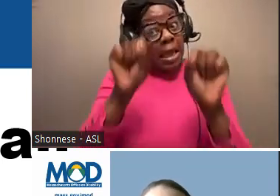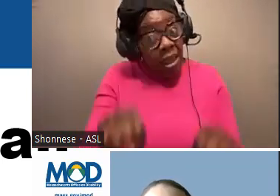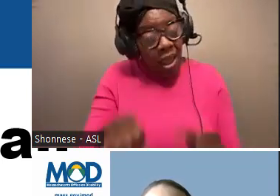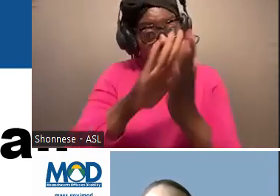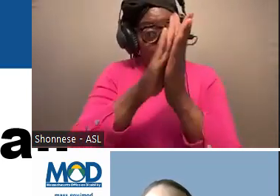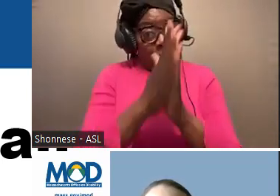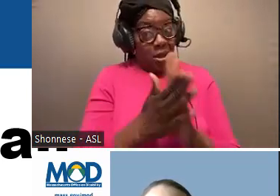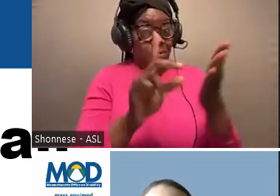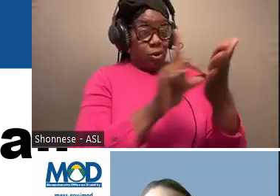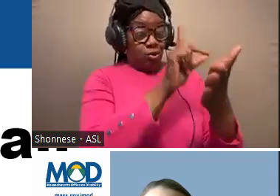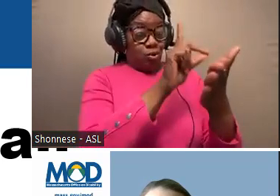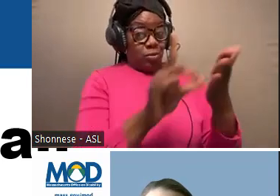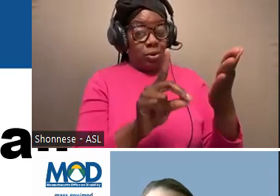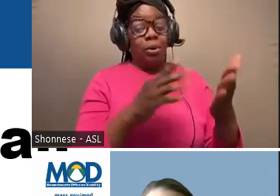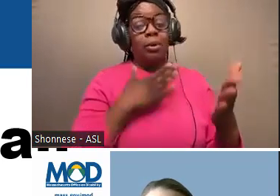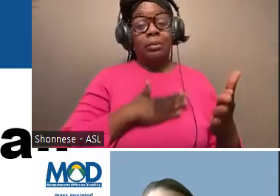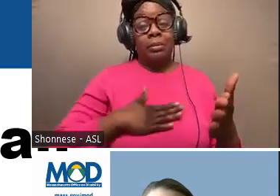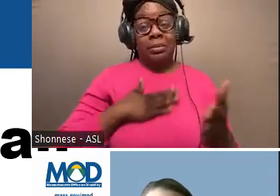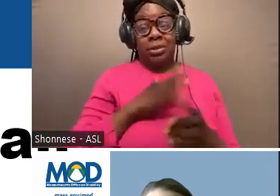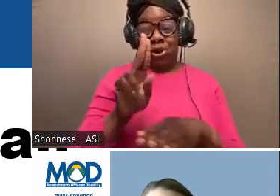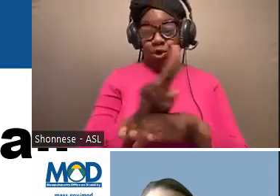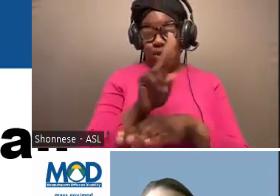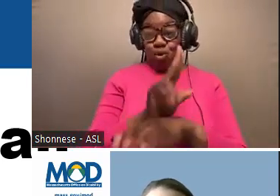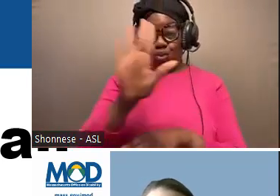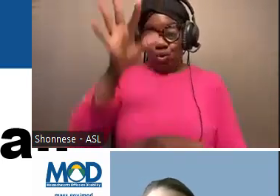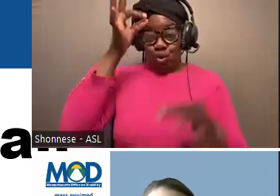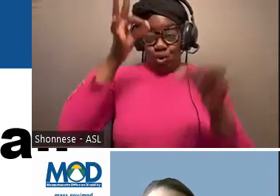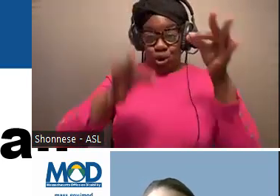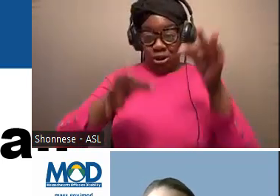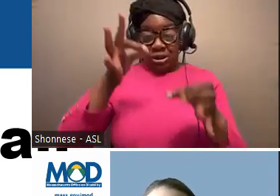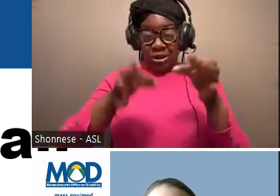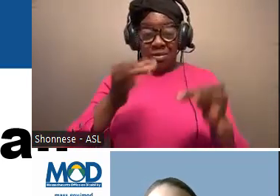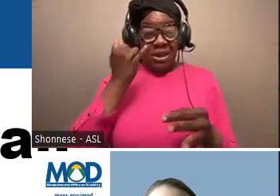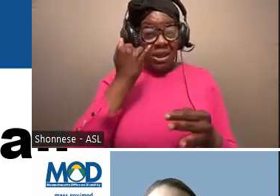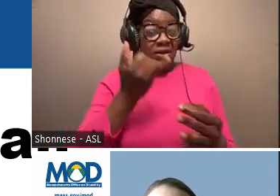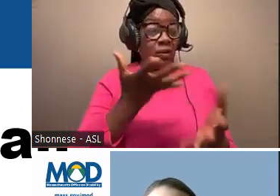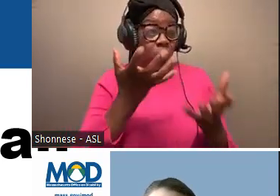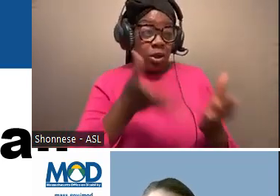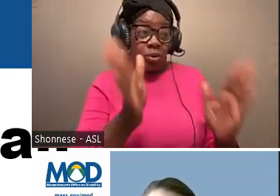judgment when you're asking for updated medicals, if the prior medical has said